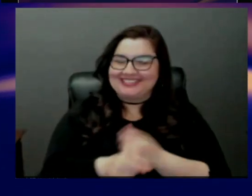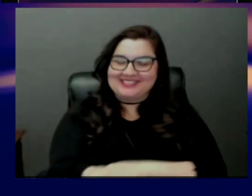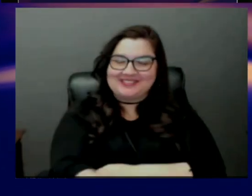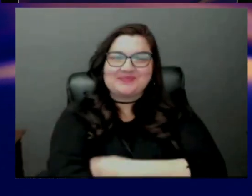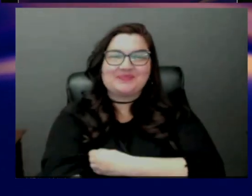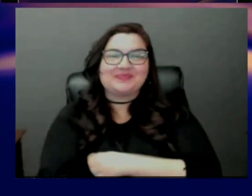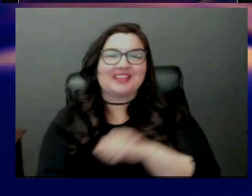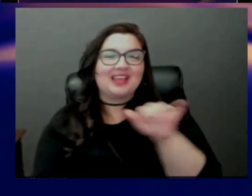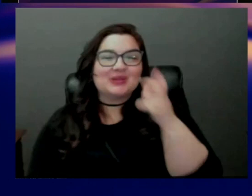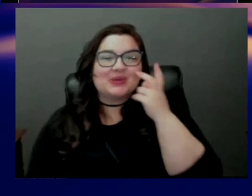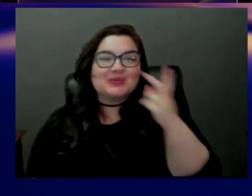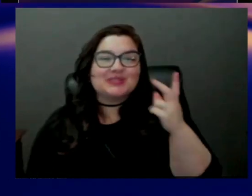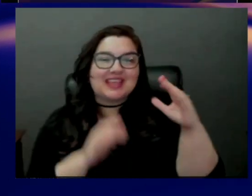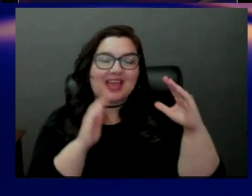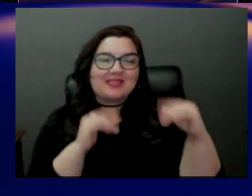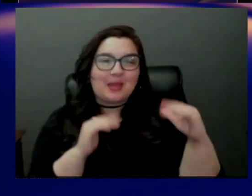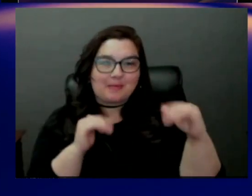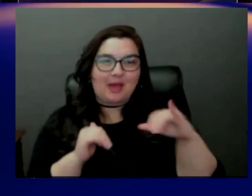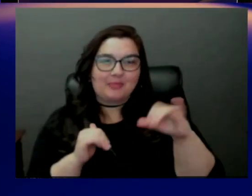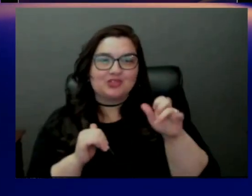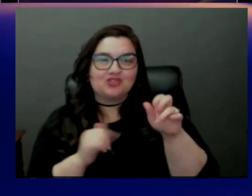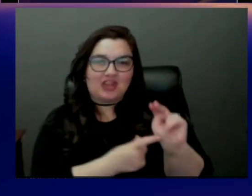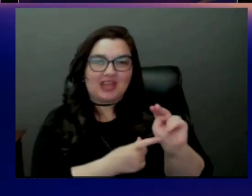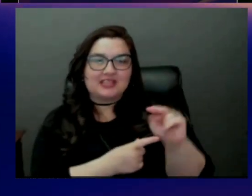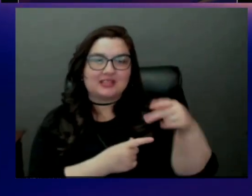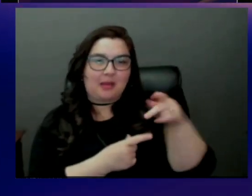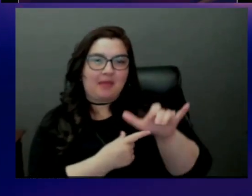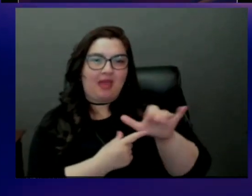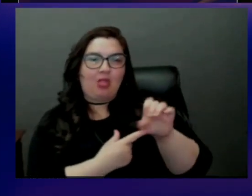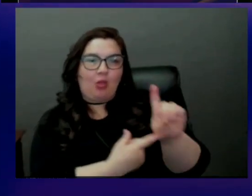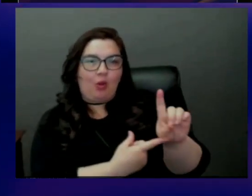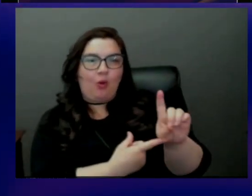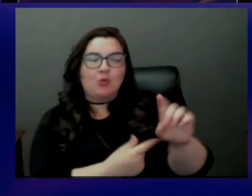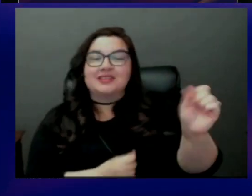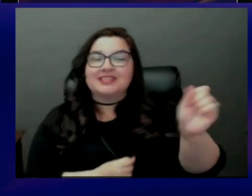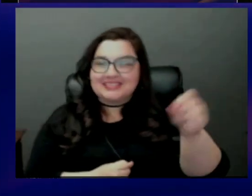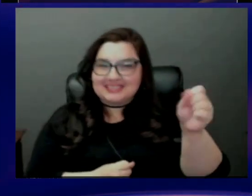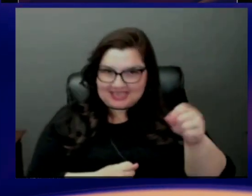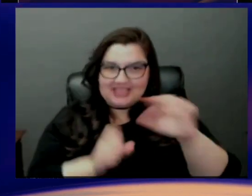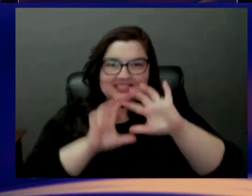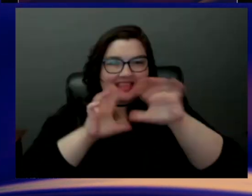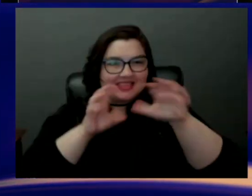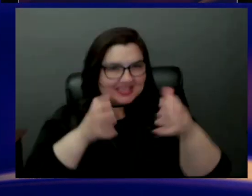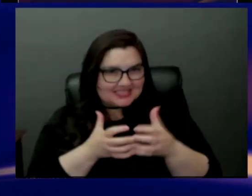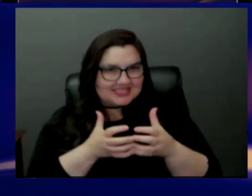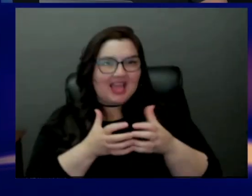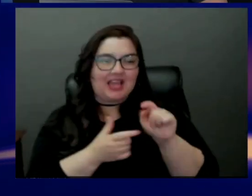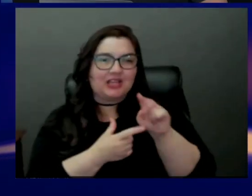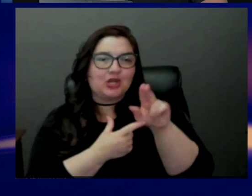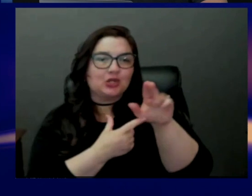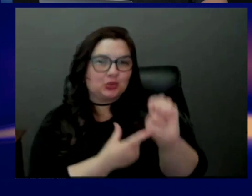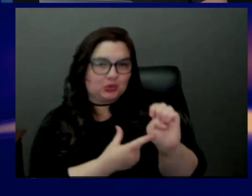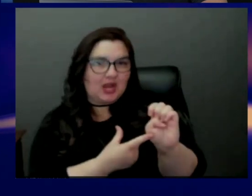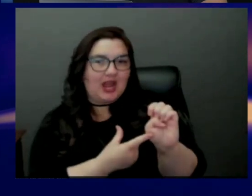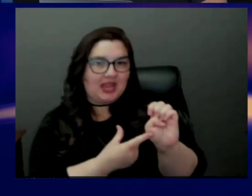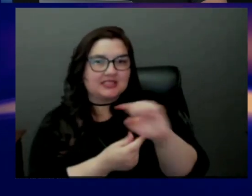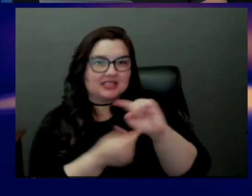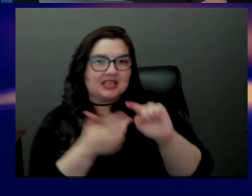Yeah we do I think that did a JSON. Yeah, we do, so the entire trace context for all of these, these are called traces and spans.